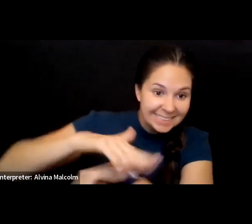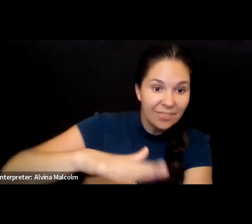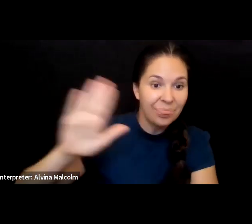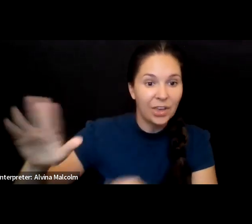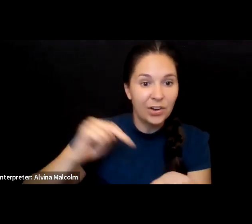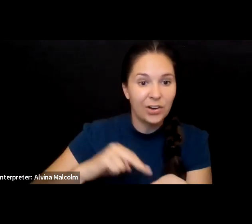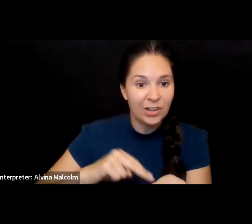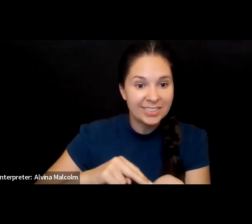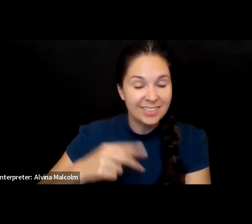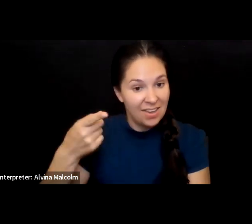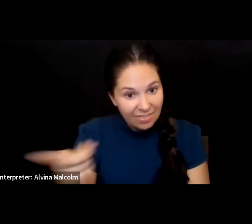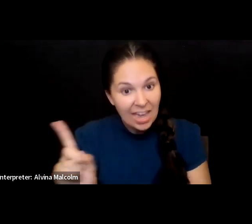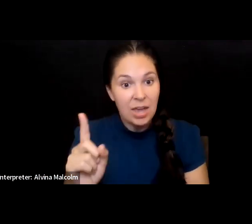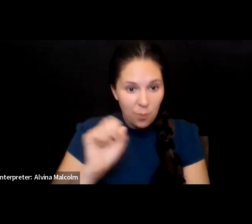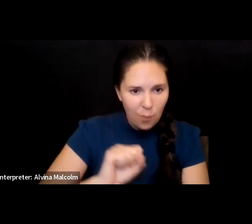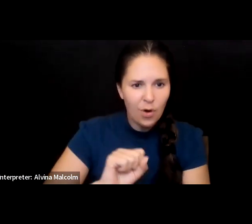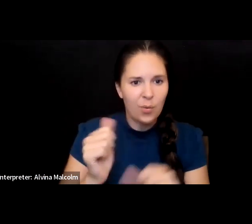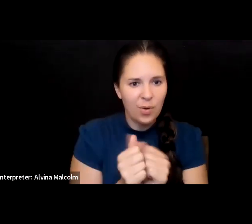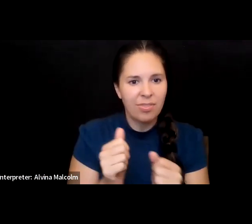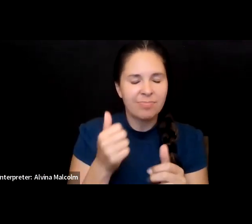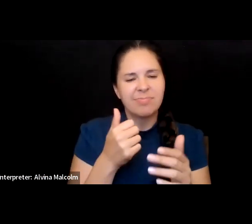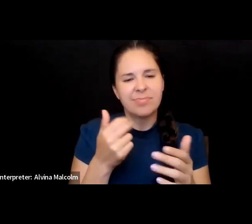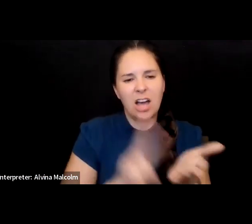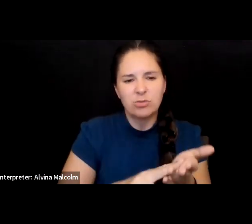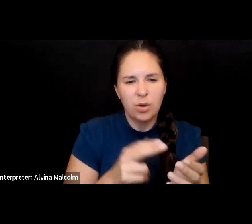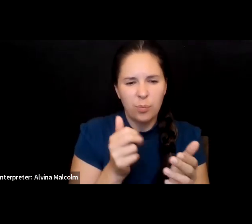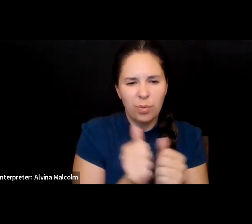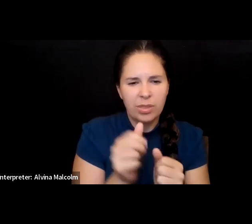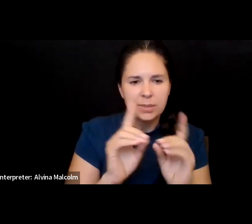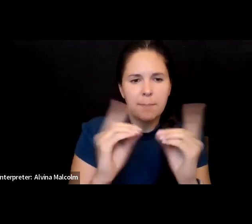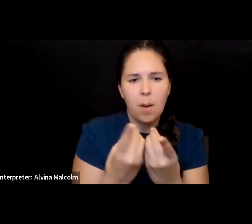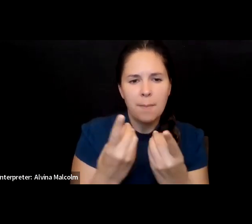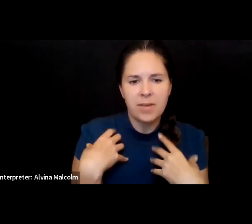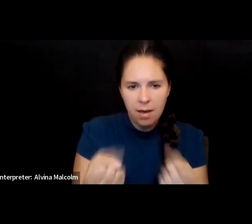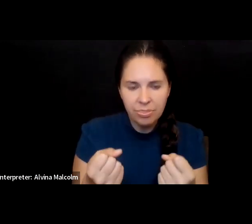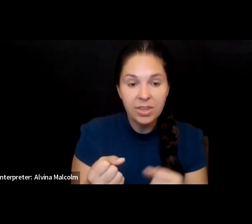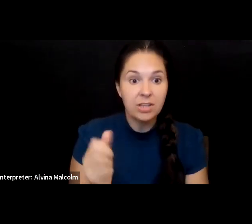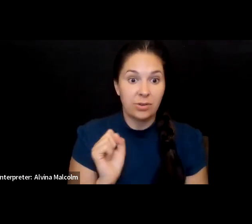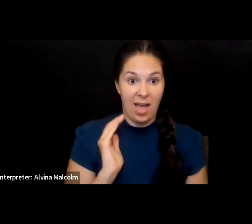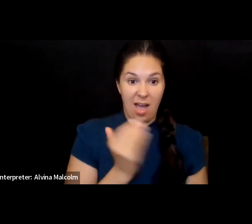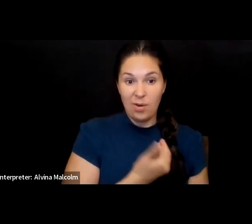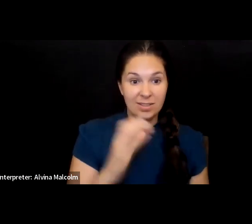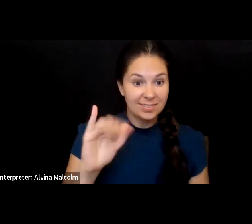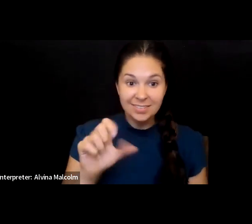charge. We had a vendor, CD McGuire, that worked down from Miami that sent